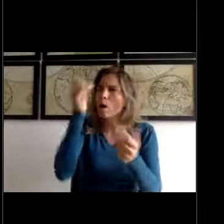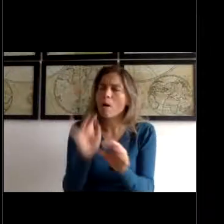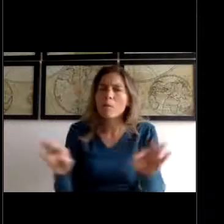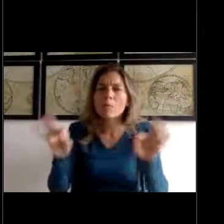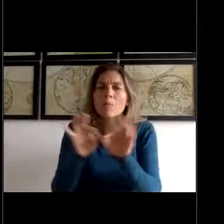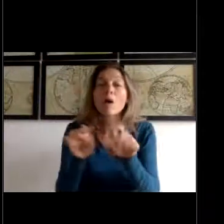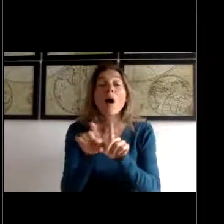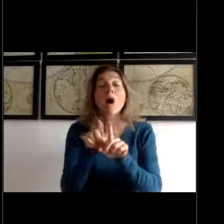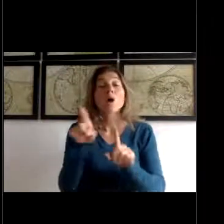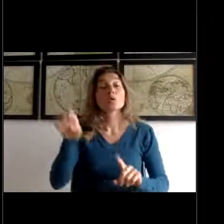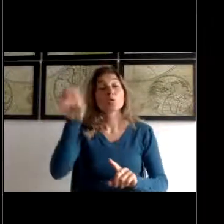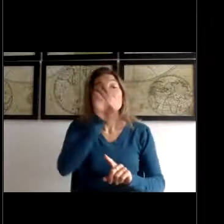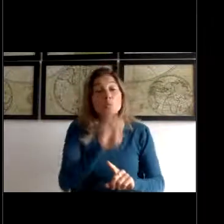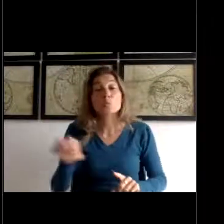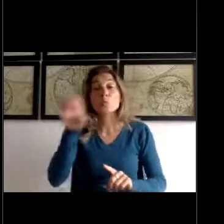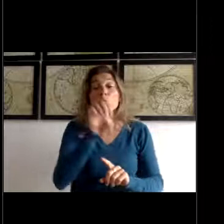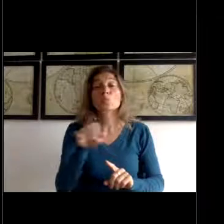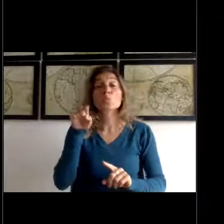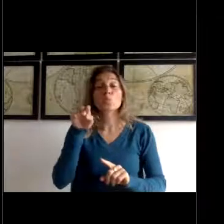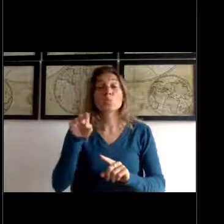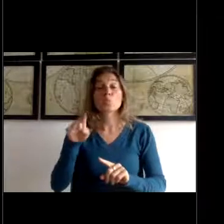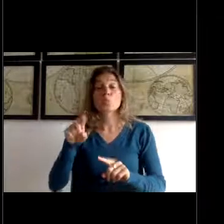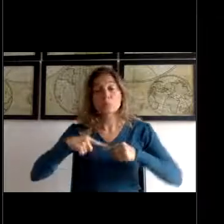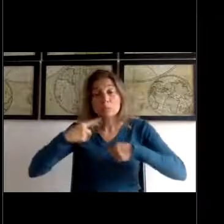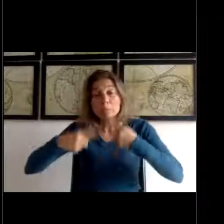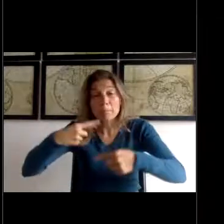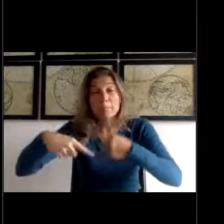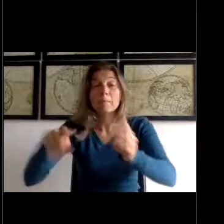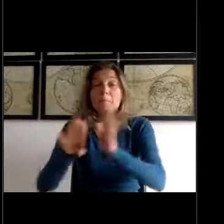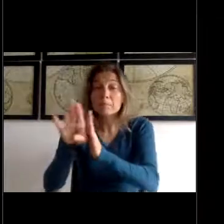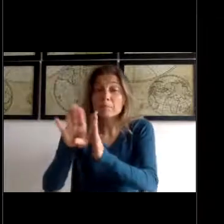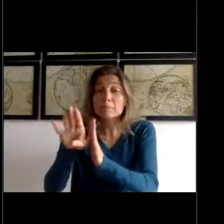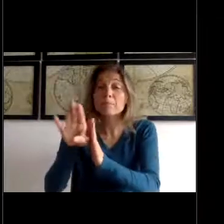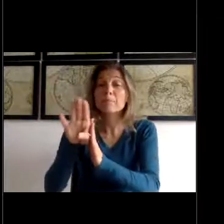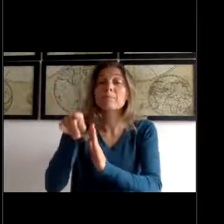Then, inclusive volunteerism talking about the benefits and barriers,